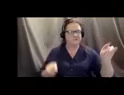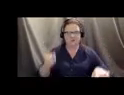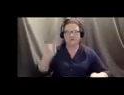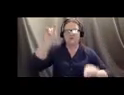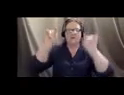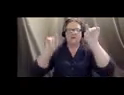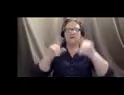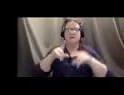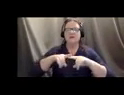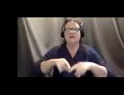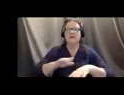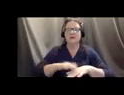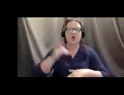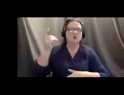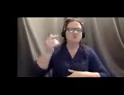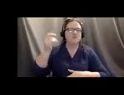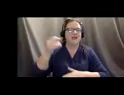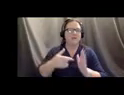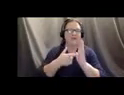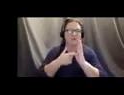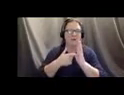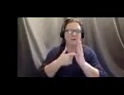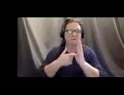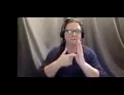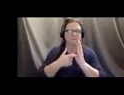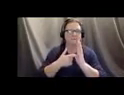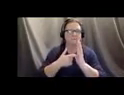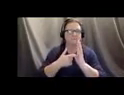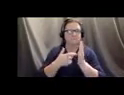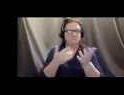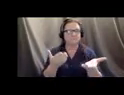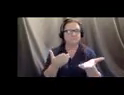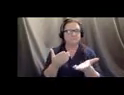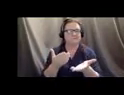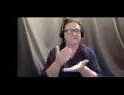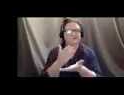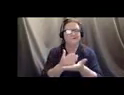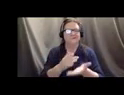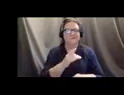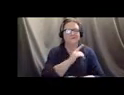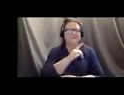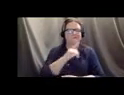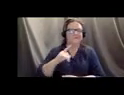requirements. There may need some legislative work, right?